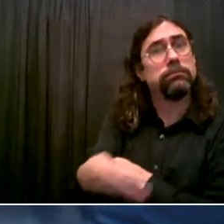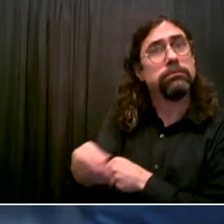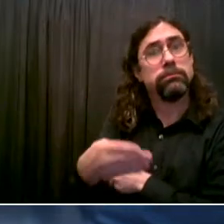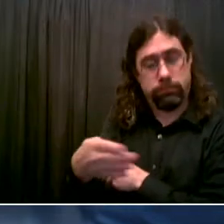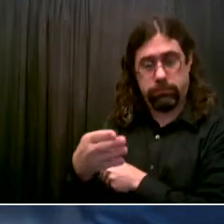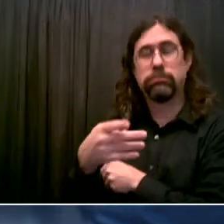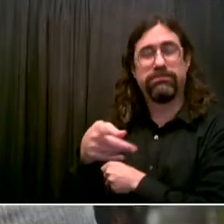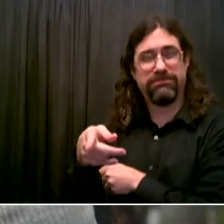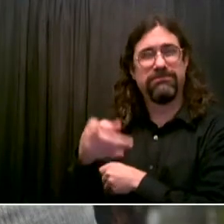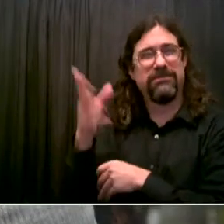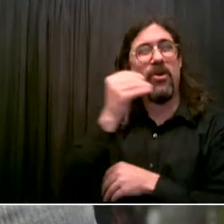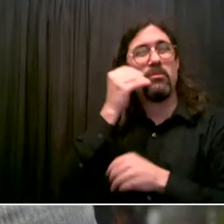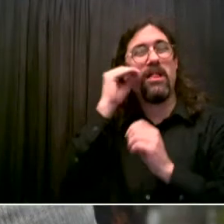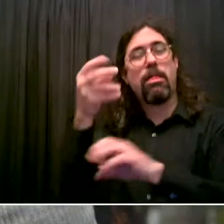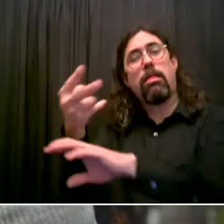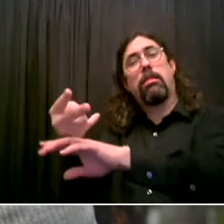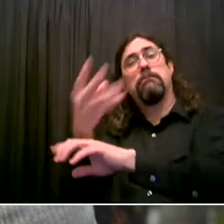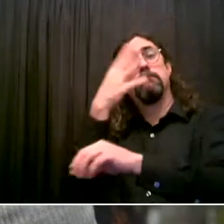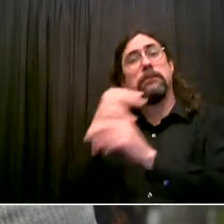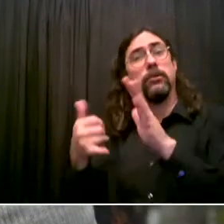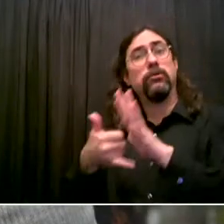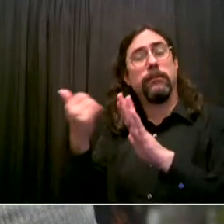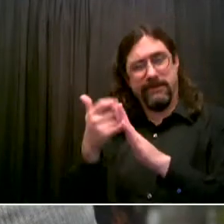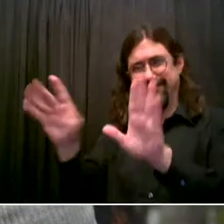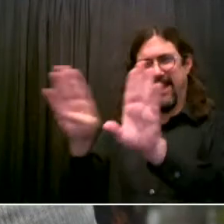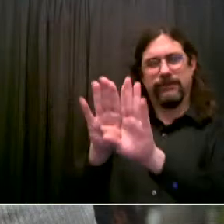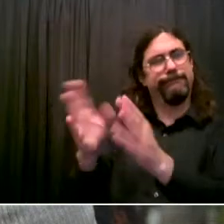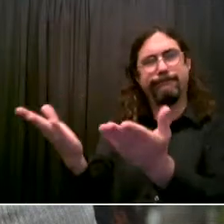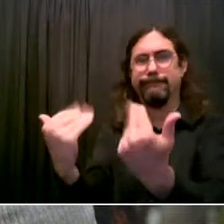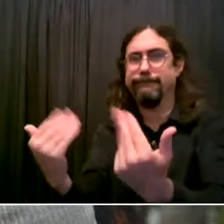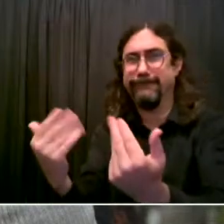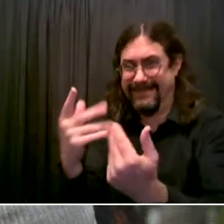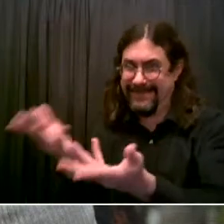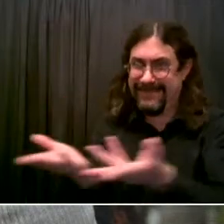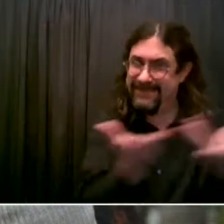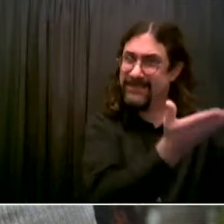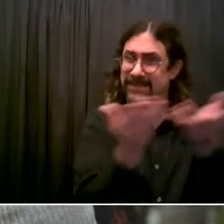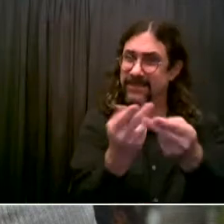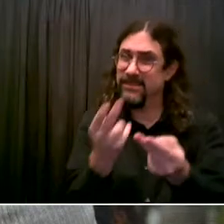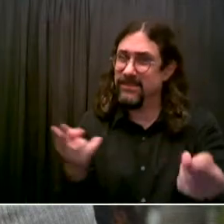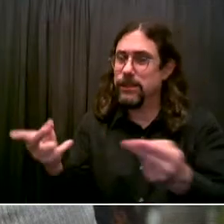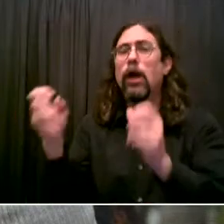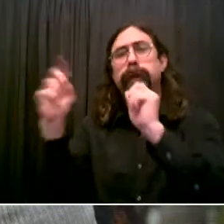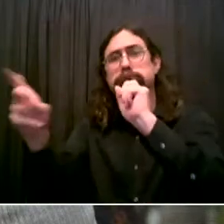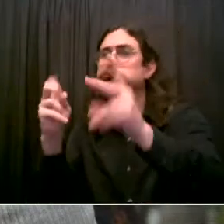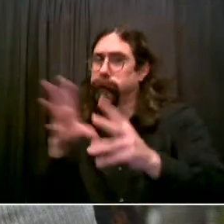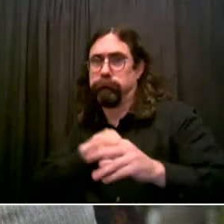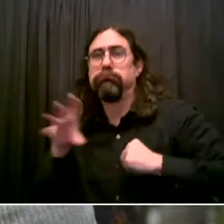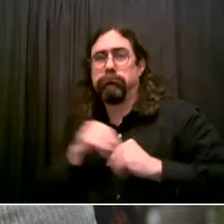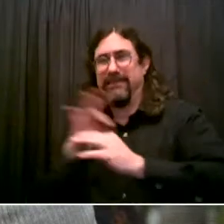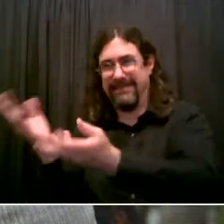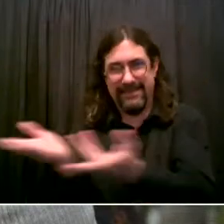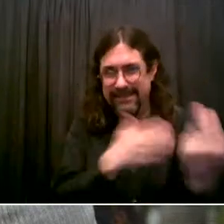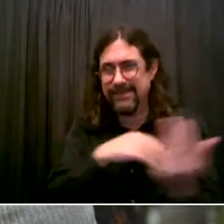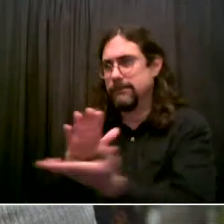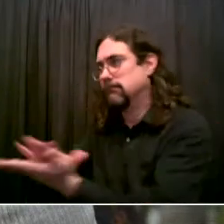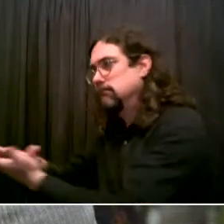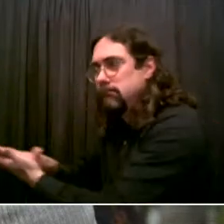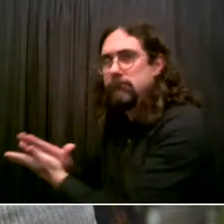RWEE BEING CLEANED OVERNIGHT. THE OUT REACH WORKERS WERE GETTING PEOPLE TO MCOE IN. WE KNEW SOME THINGS WERE PROVEN.